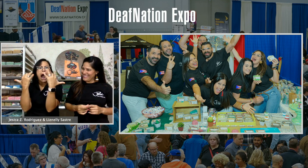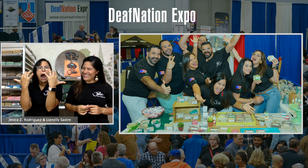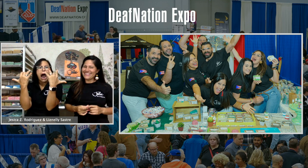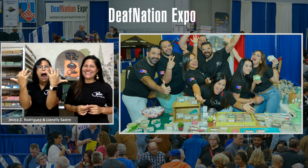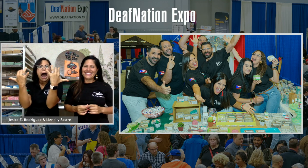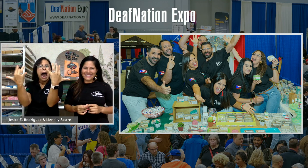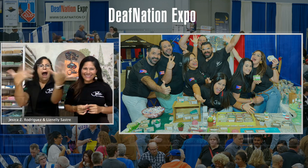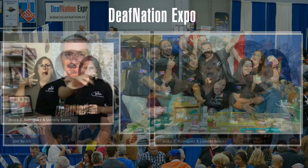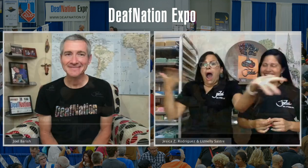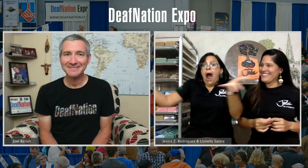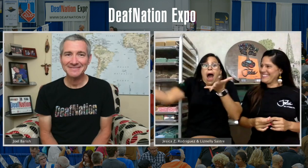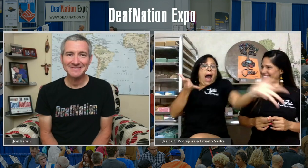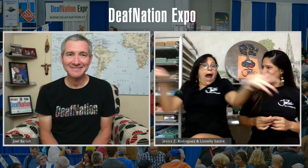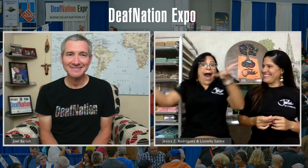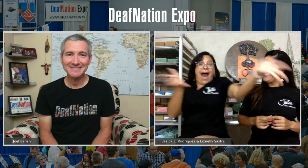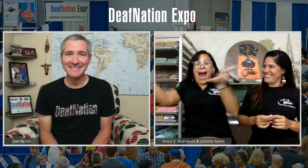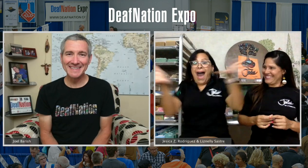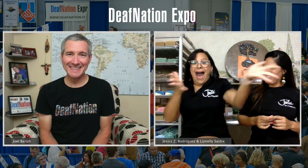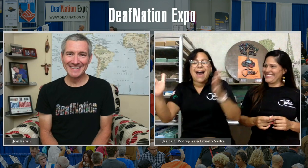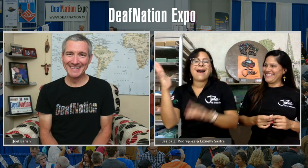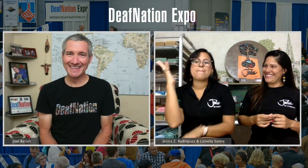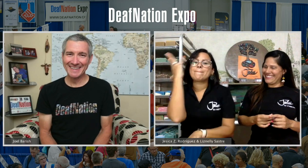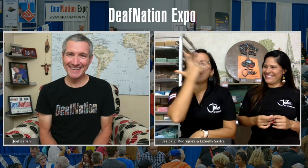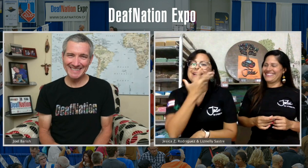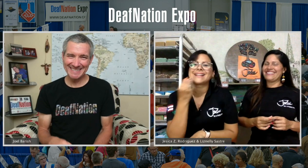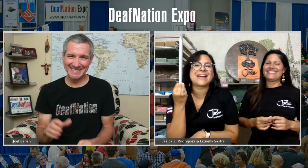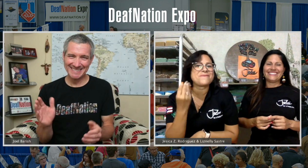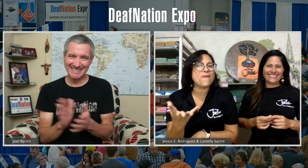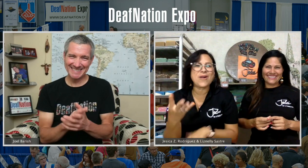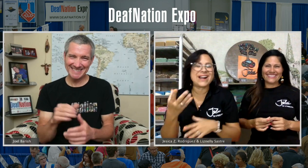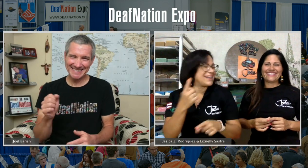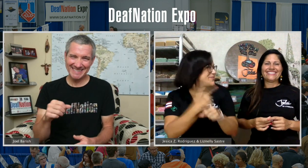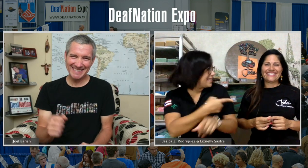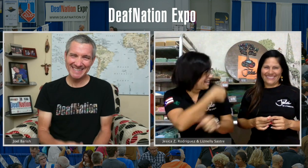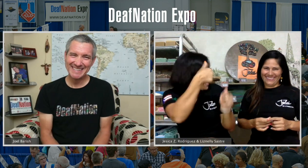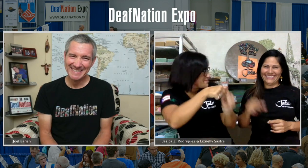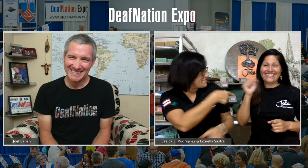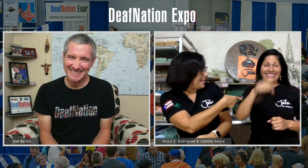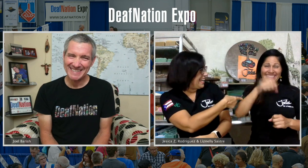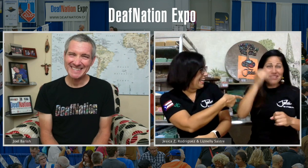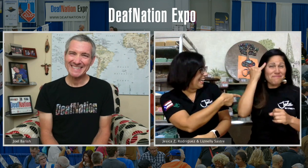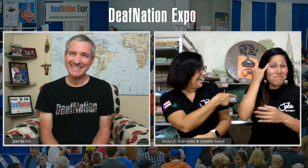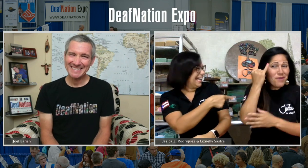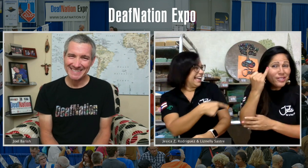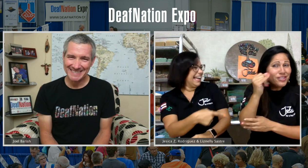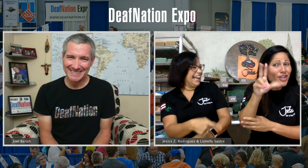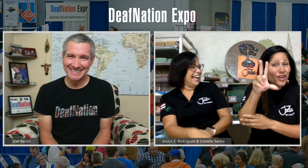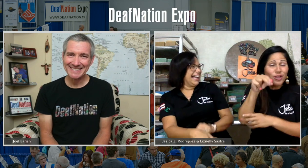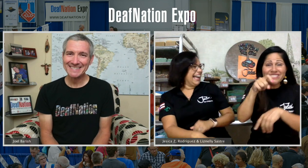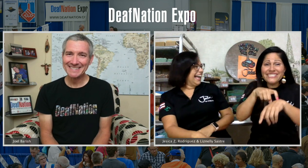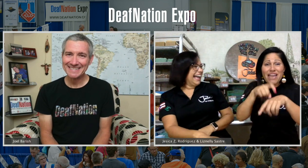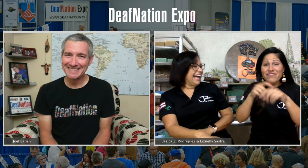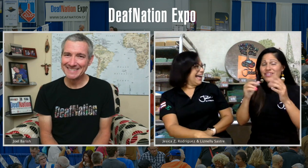There were so many people who came! It was beautiful! Right, do you remember that? We were so busy!